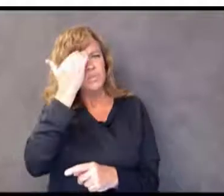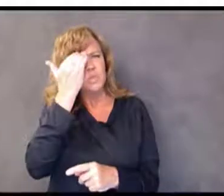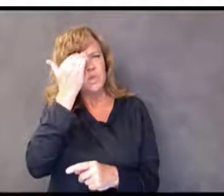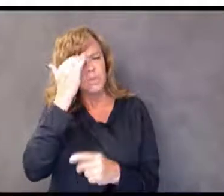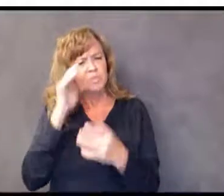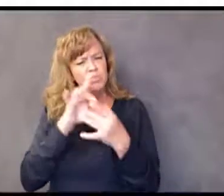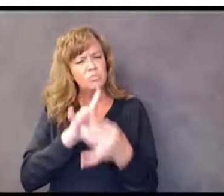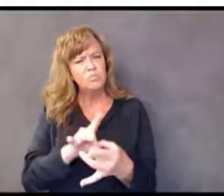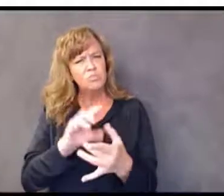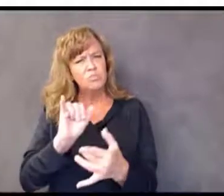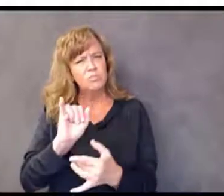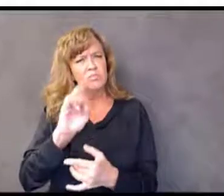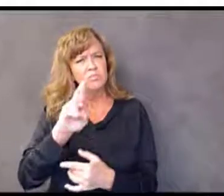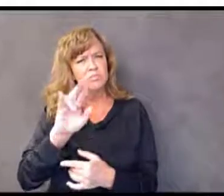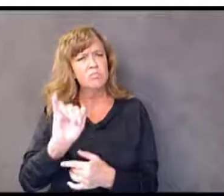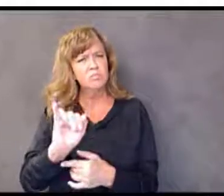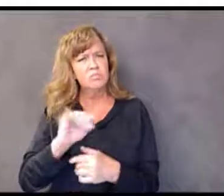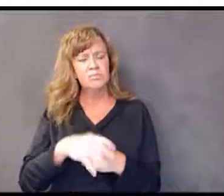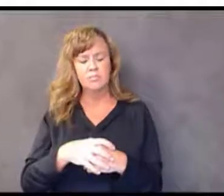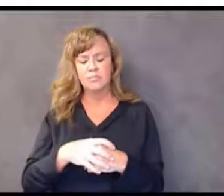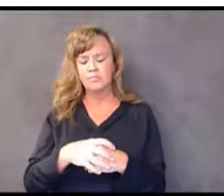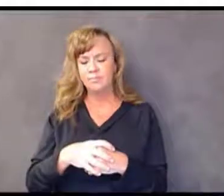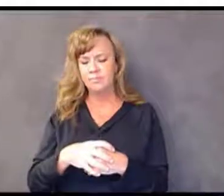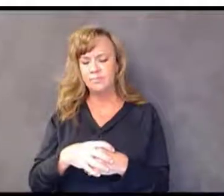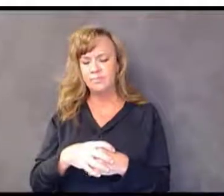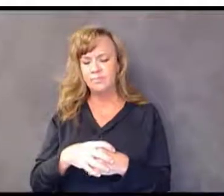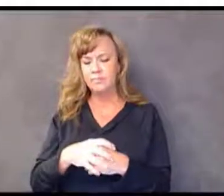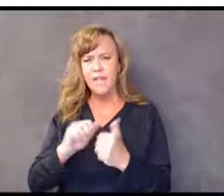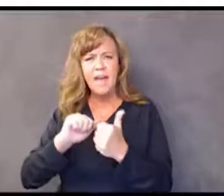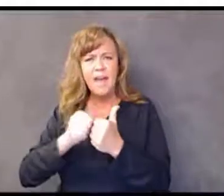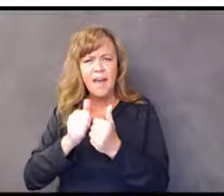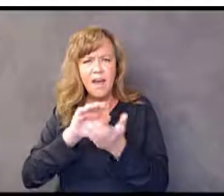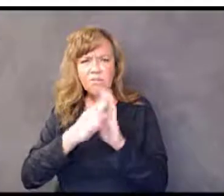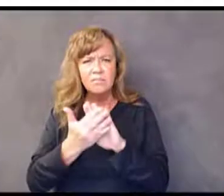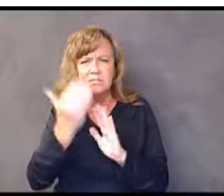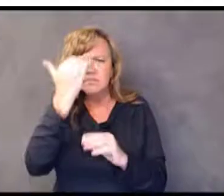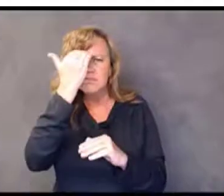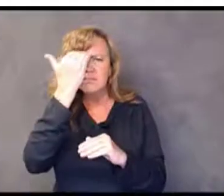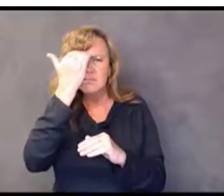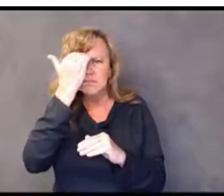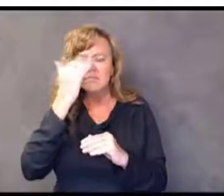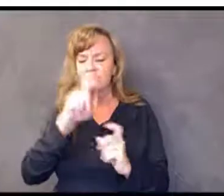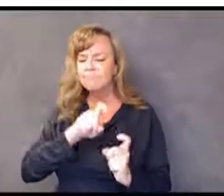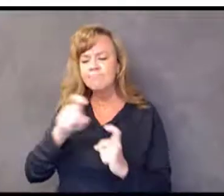One way a school or district can accomplished this is by providing the interpreter who will